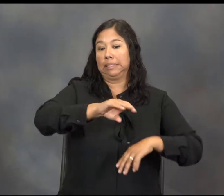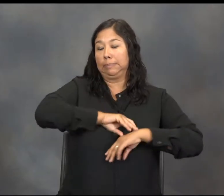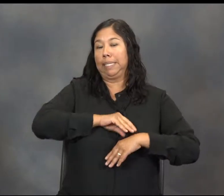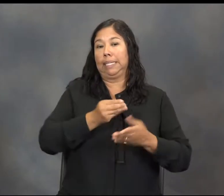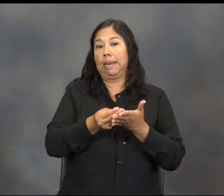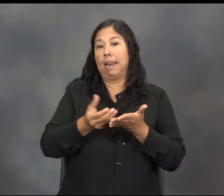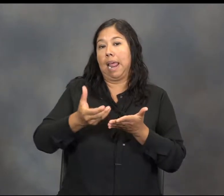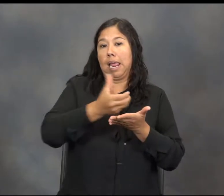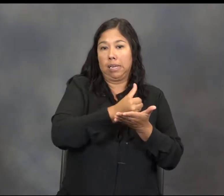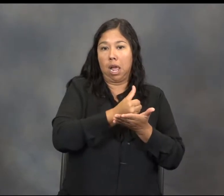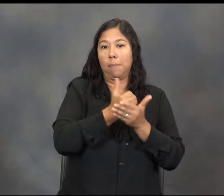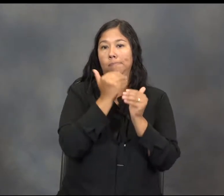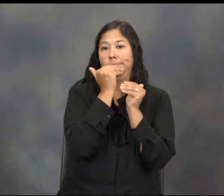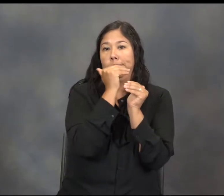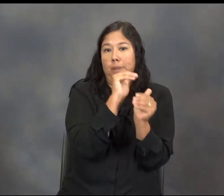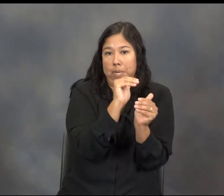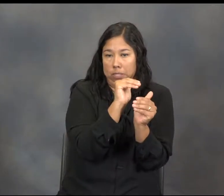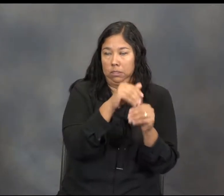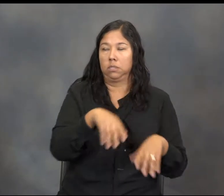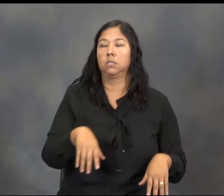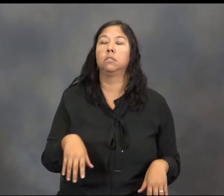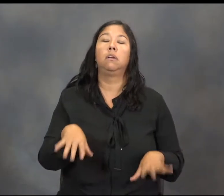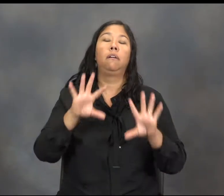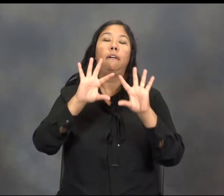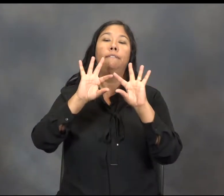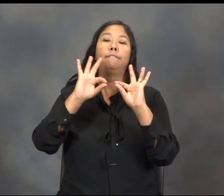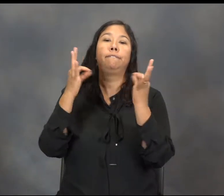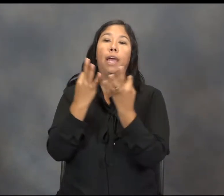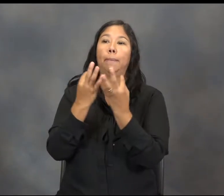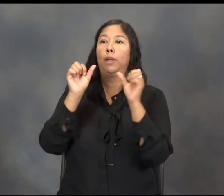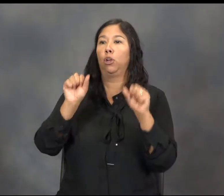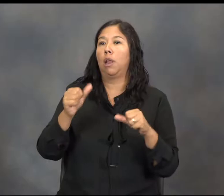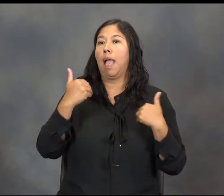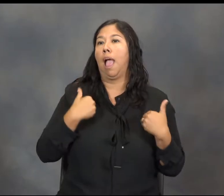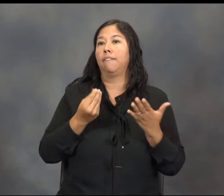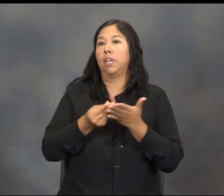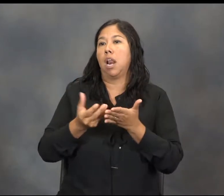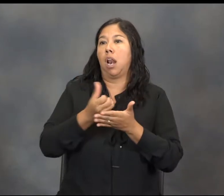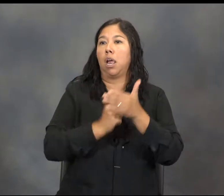An individual or family can have income up to $54,000 a year